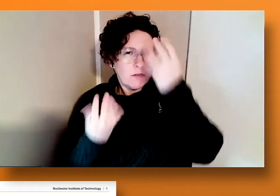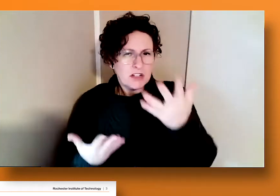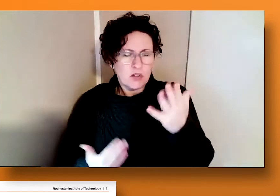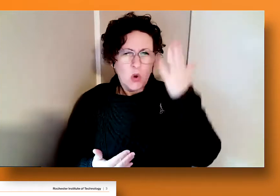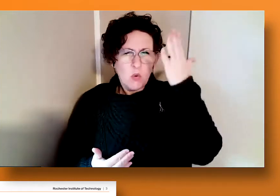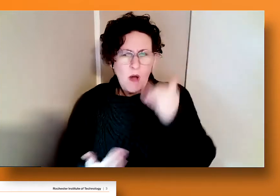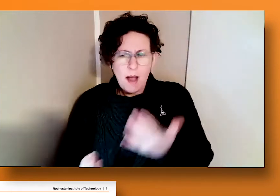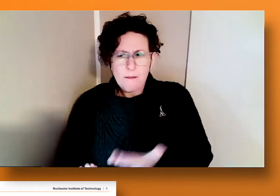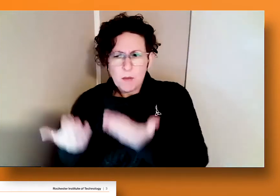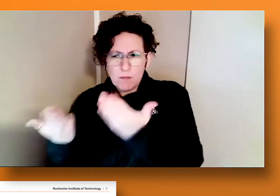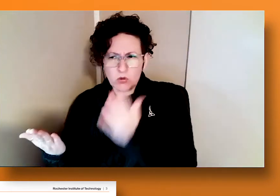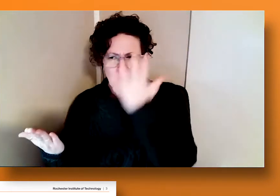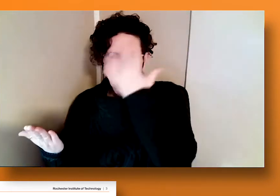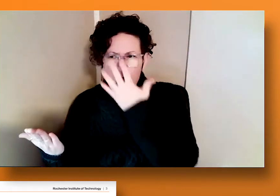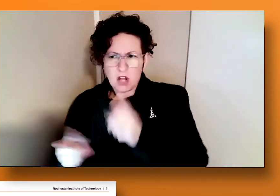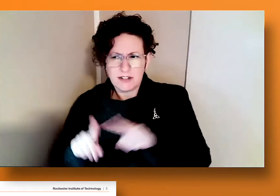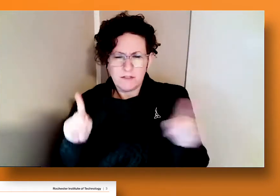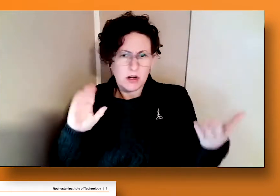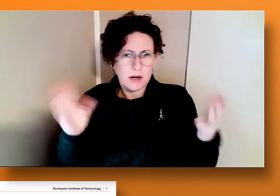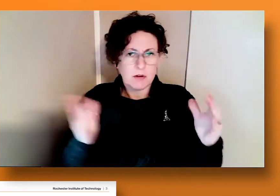of why we do this and why it's set up this way.